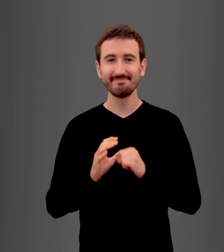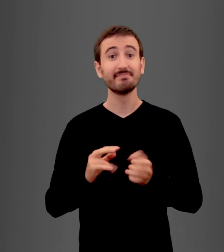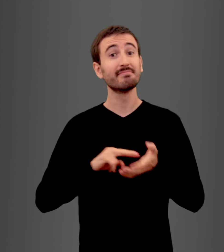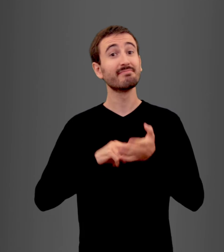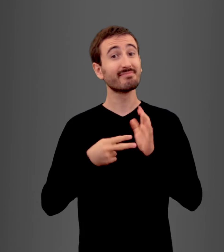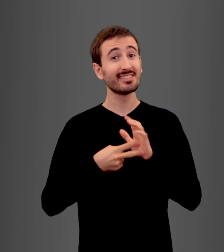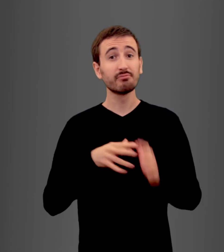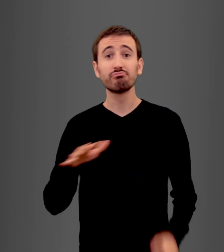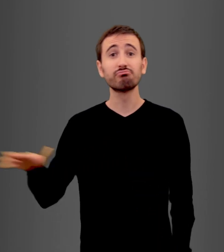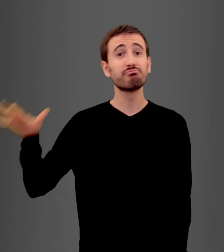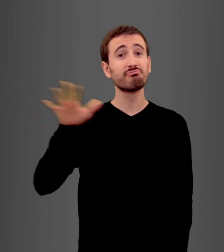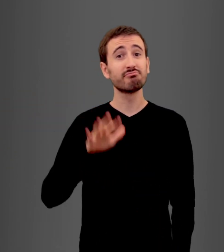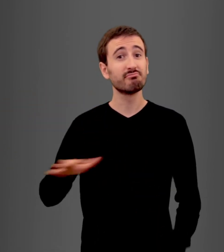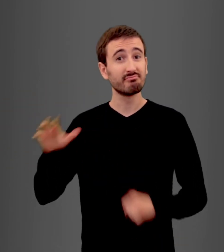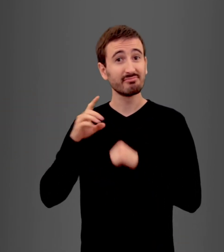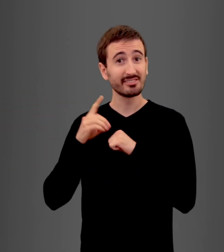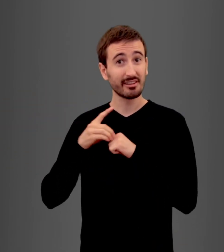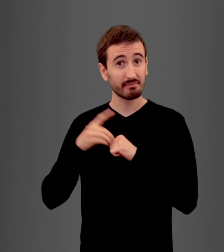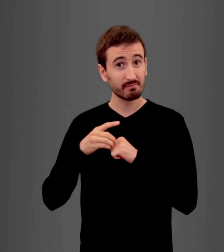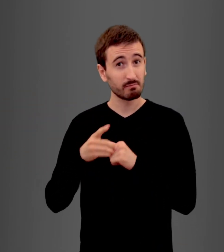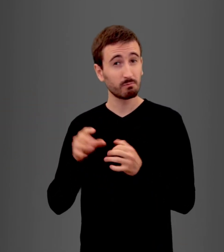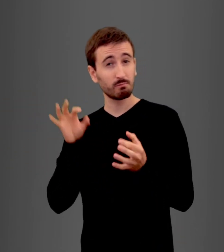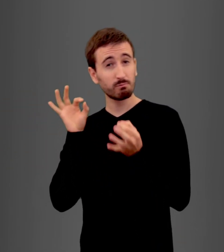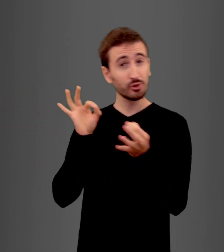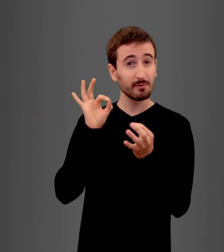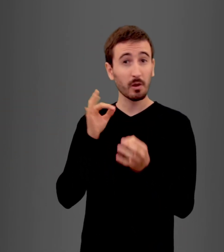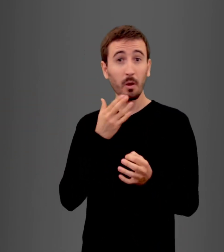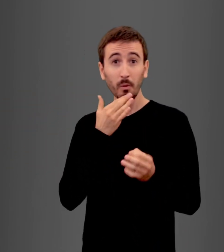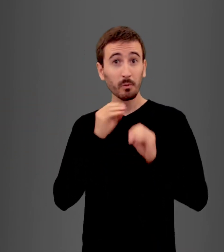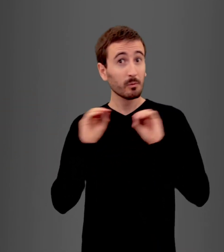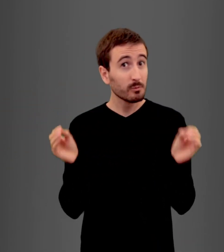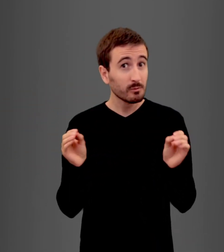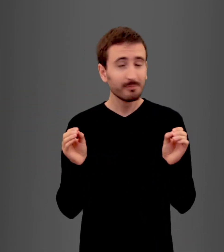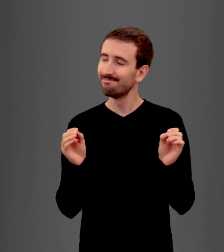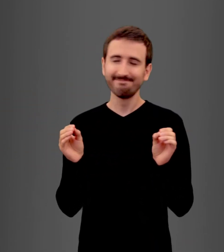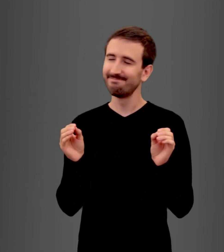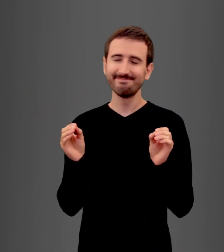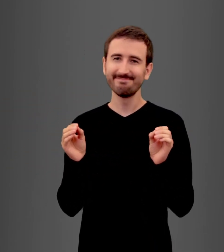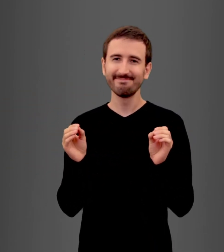Does this mean all diamonds are automatically perfect and colorless? No.